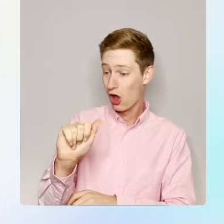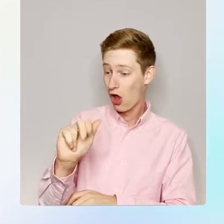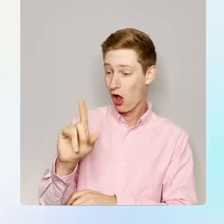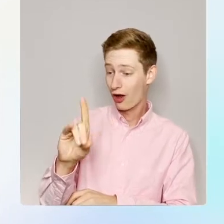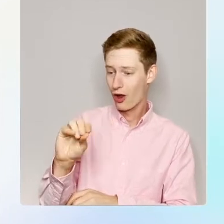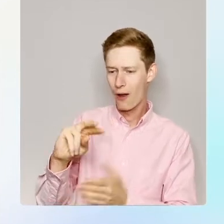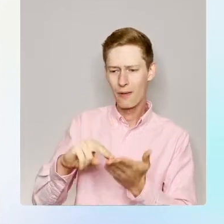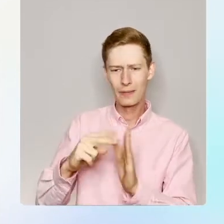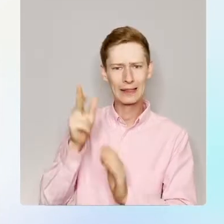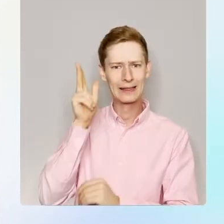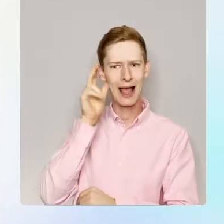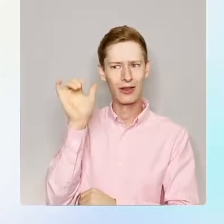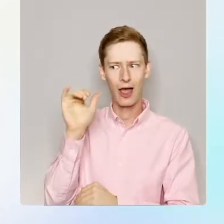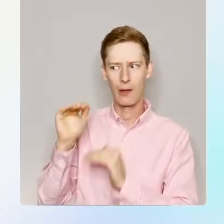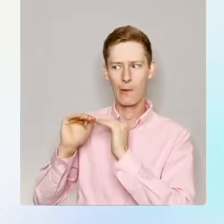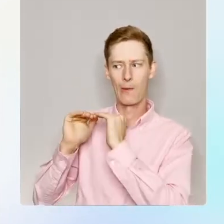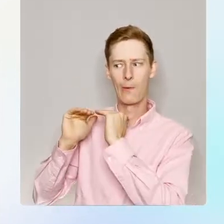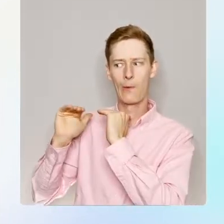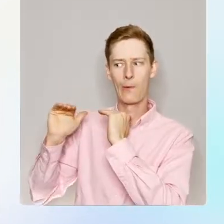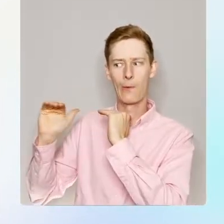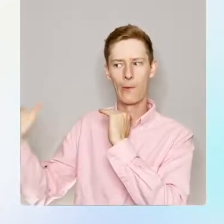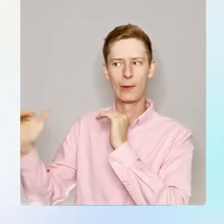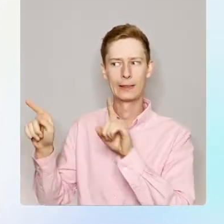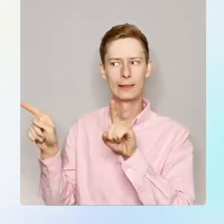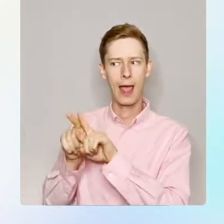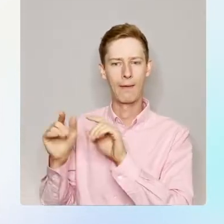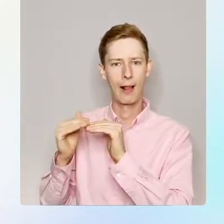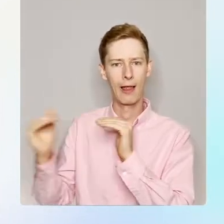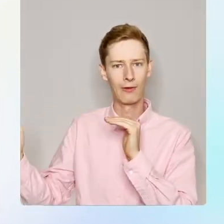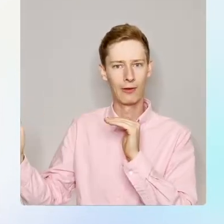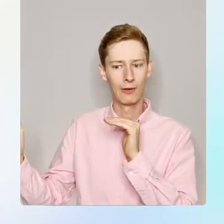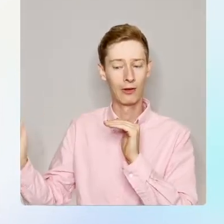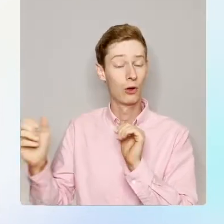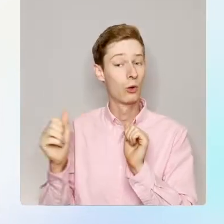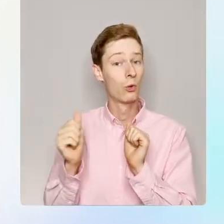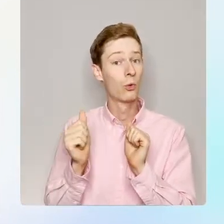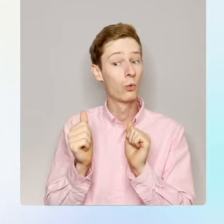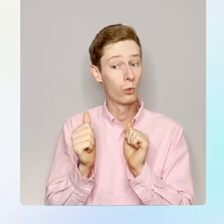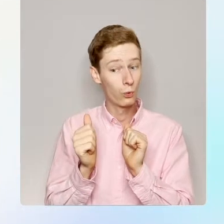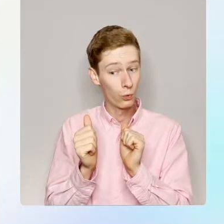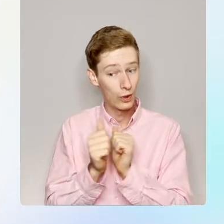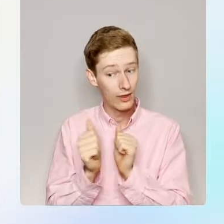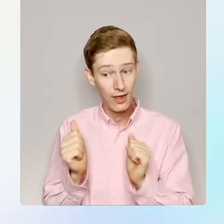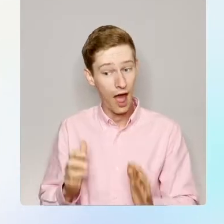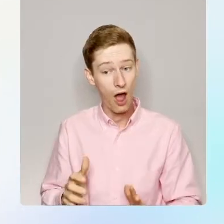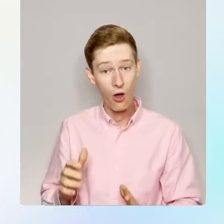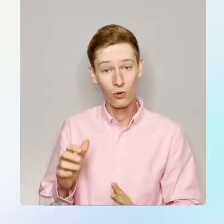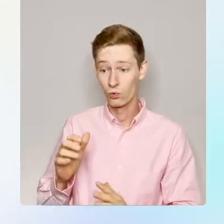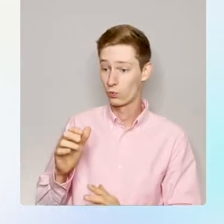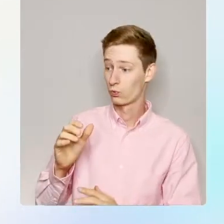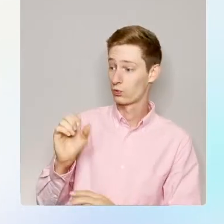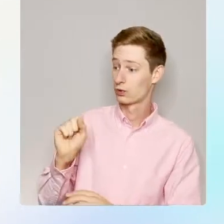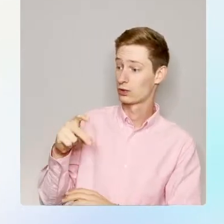aligned with the user's head, as pictured here on the right. Without Spatial Audio, our sense of localization